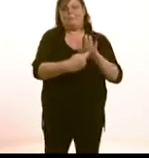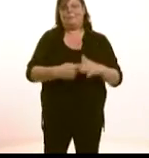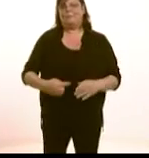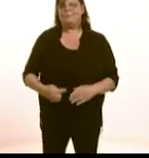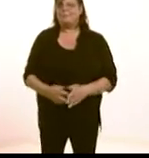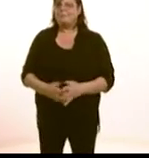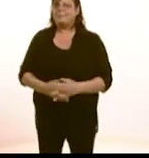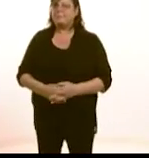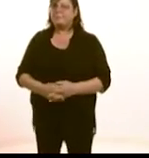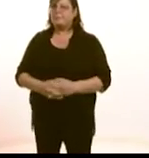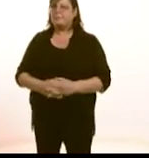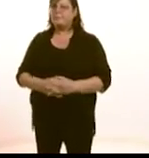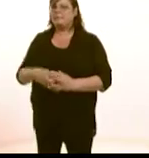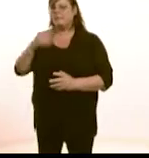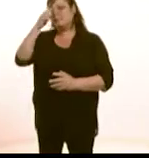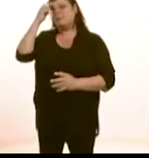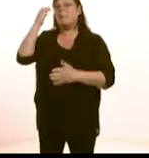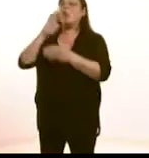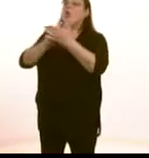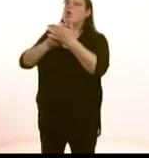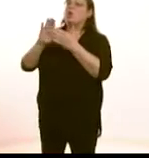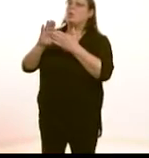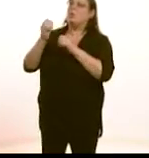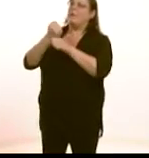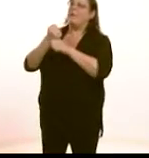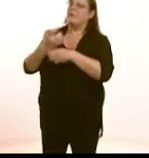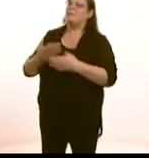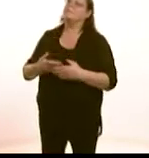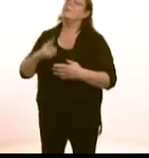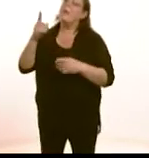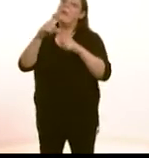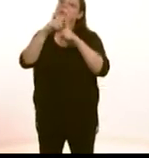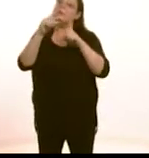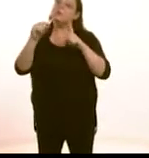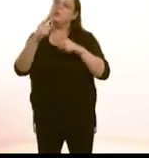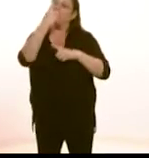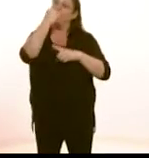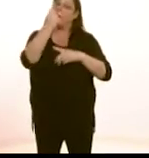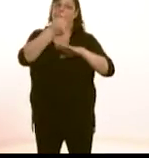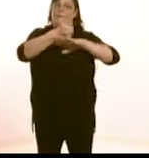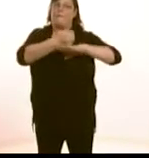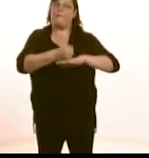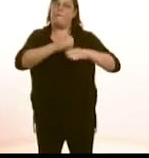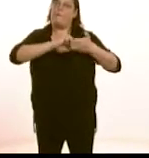Llyr Gruffydd: The digital competence framework, of course, is one of a number of frameworks